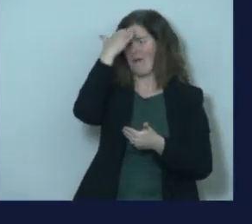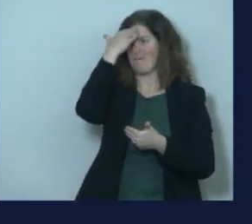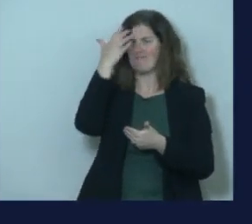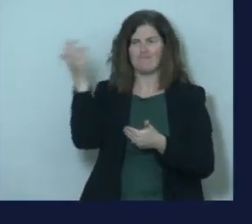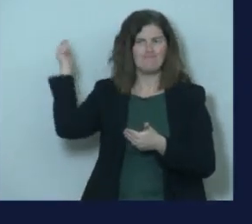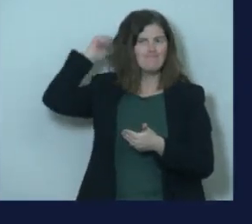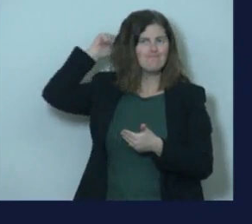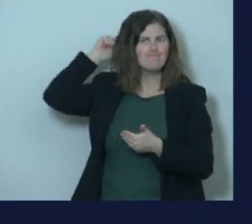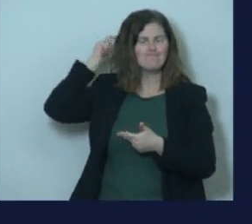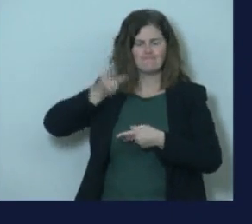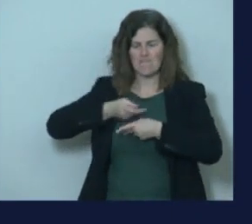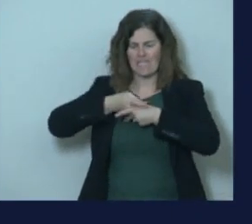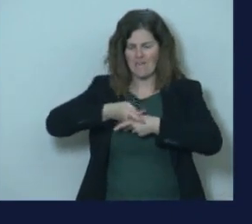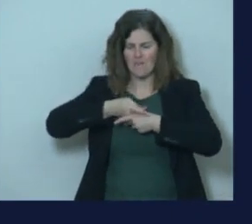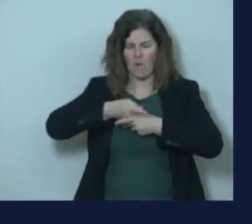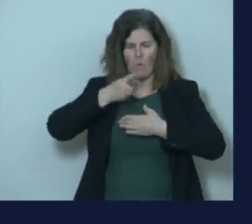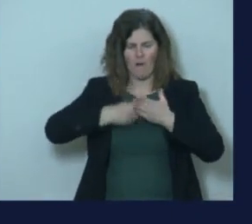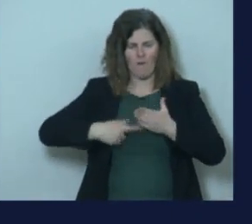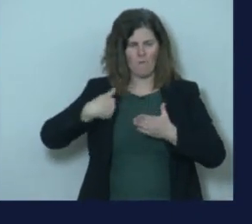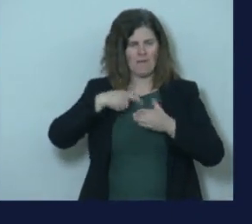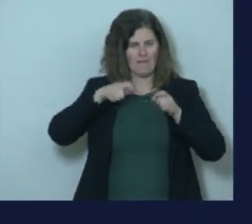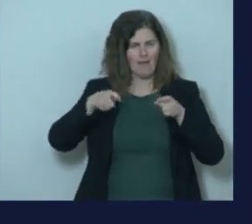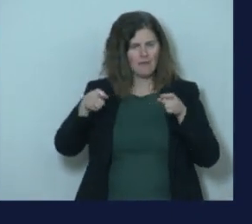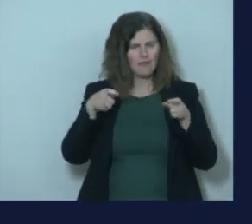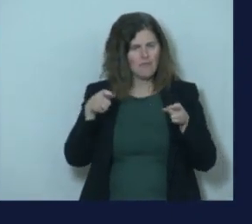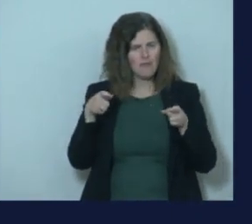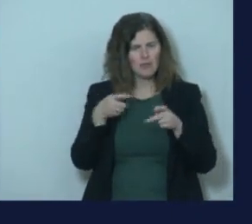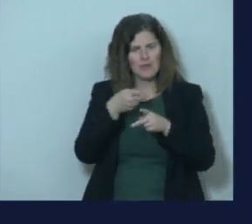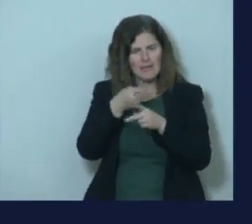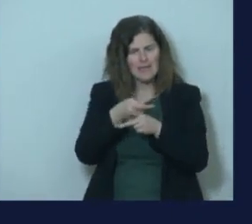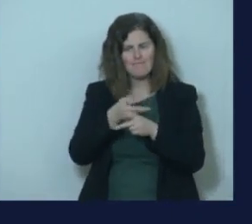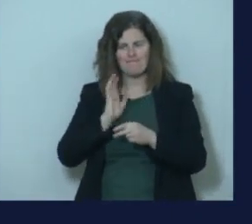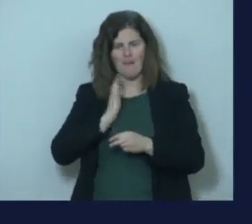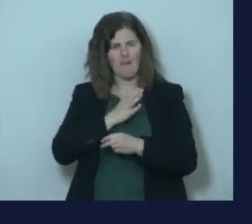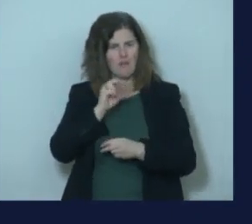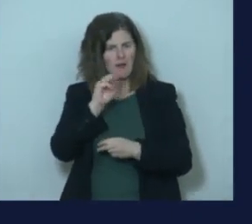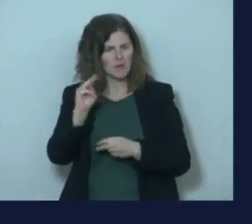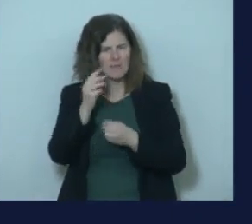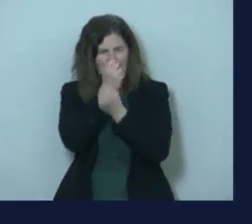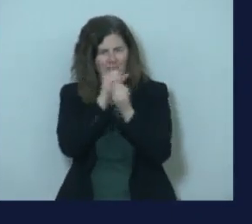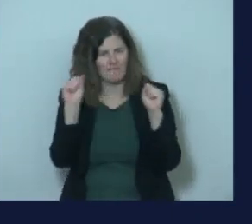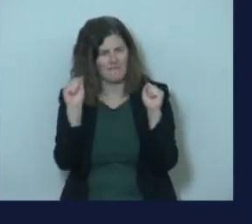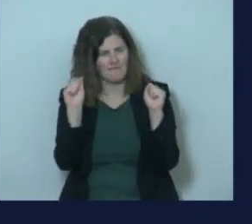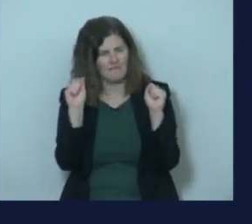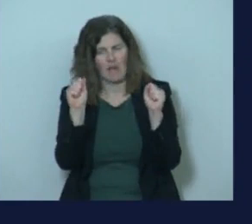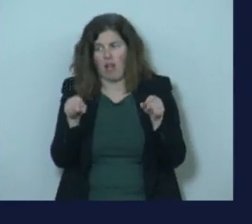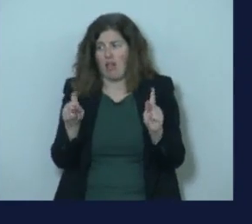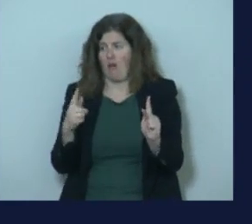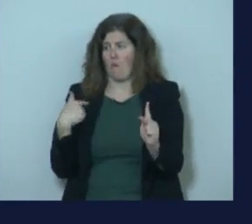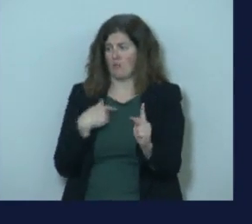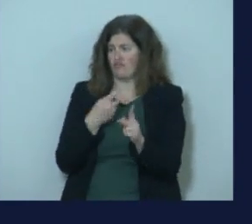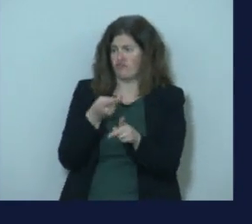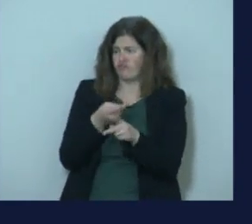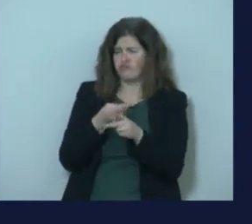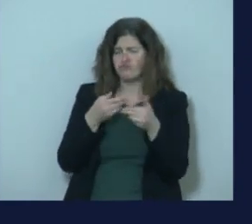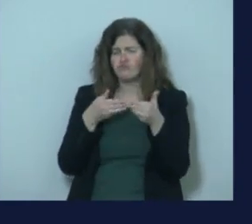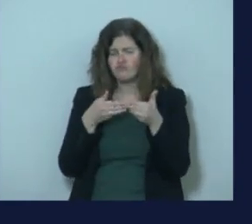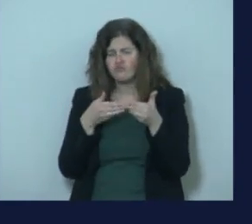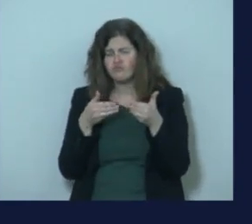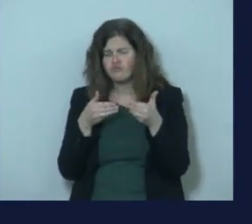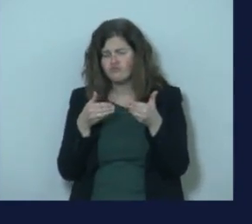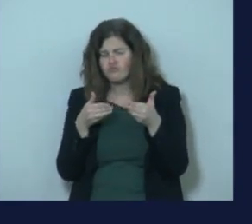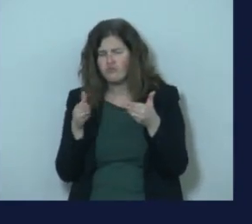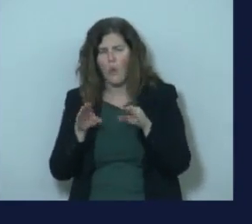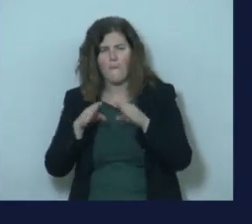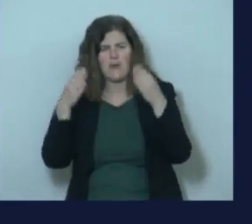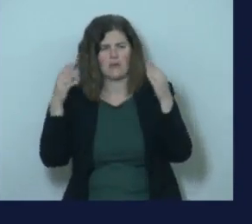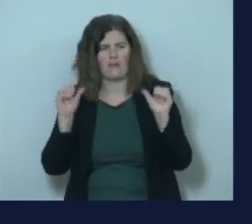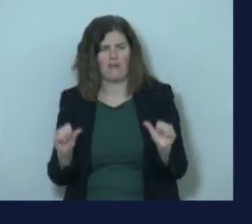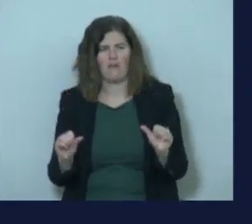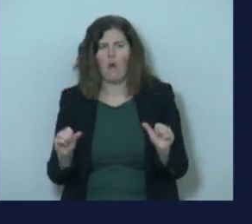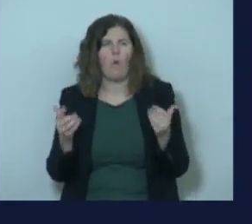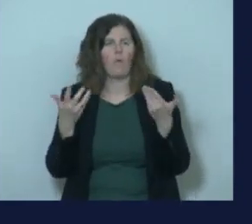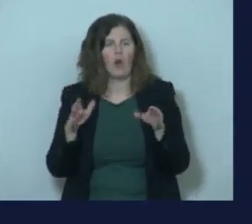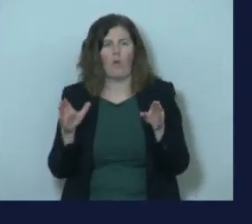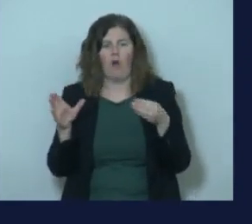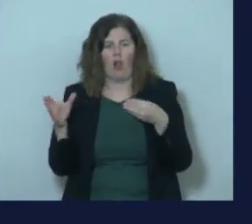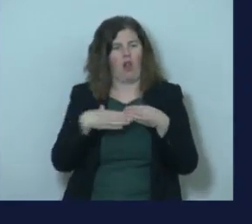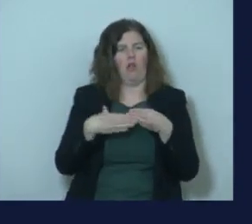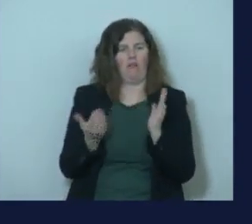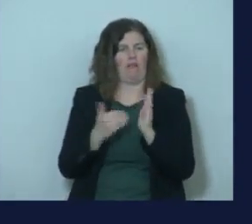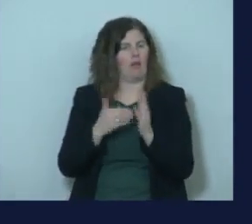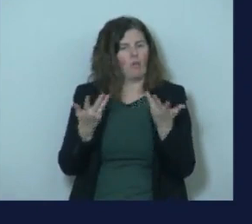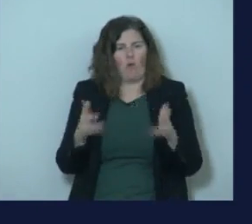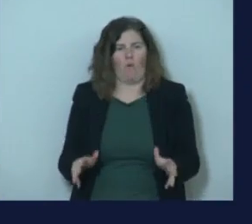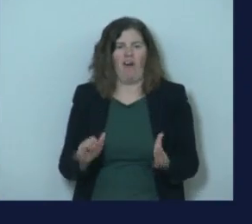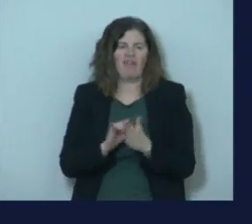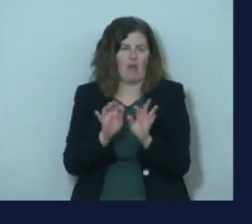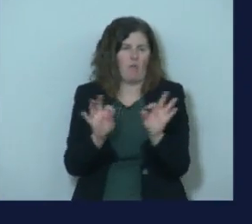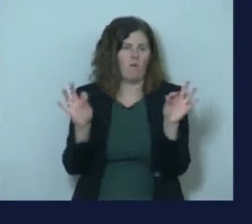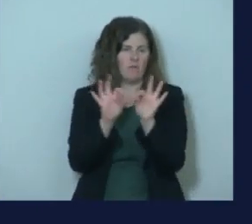UNTIL THERE IS A VACCINE FOR THIS NATION AND ALL STATES MEET THEIR CRITERIA, WE HAVE TO BE COGNIZANT ABOUT THE CONTROLS WE CAN PUT IN PLACE TO KEEP NEW MEXICANS AS SAFE AS POSSIBLE AND